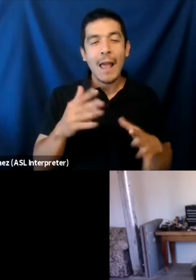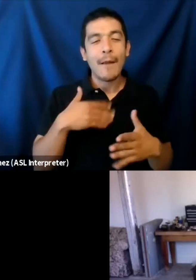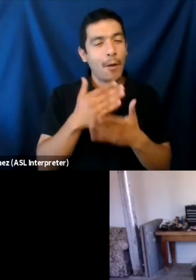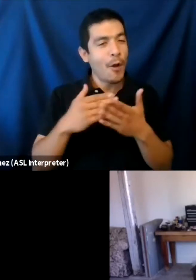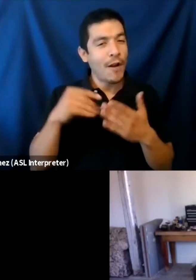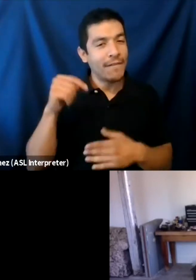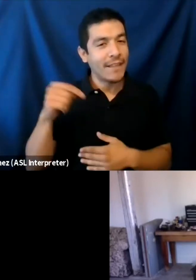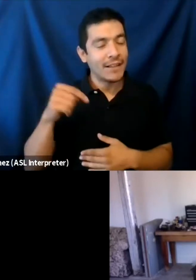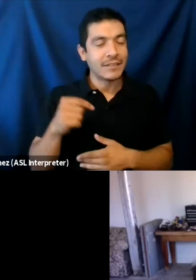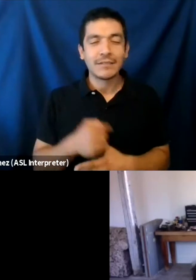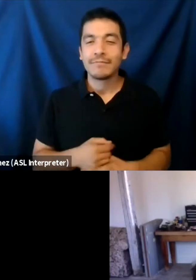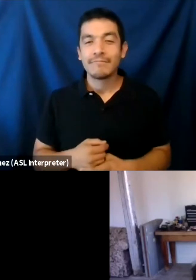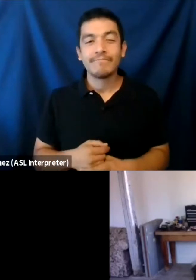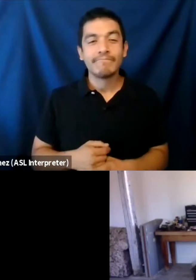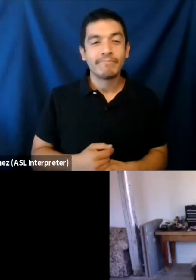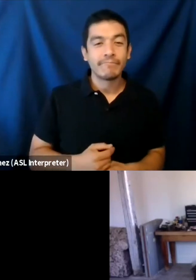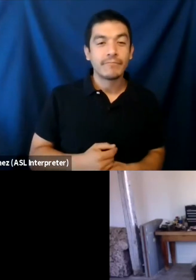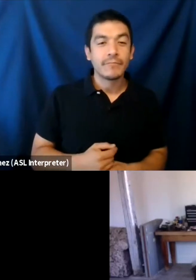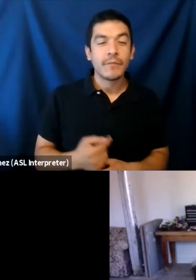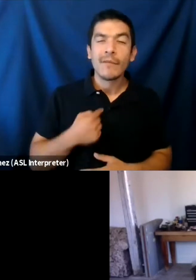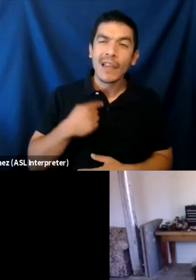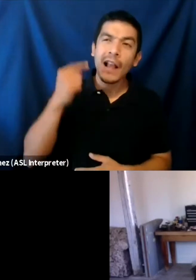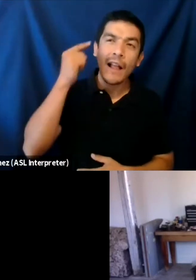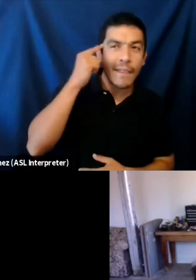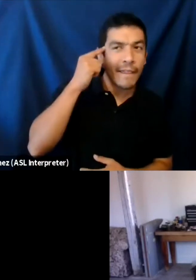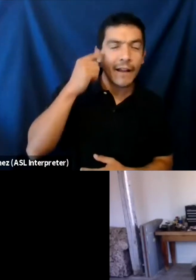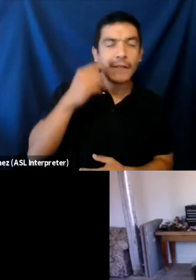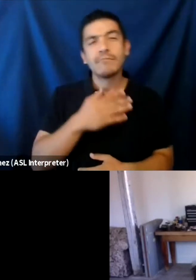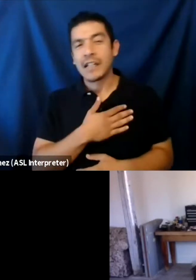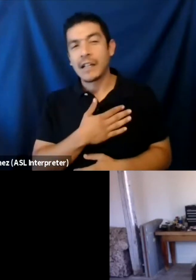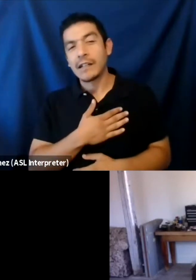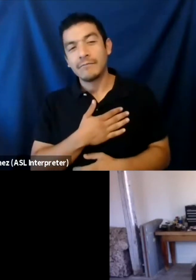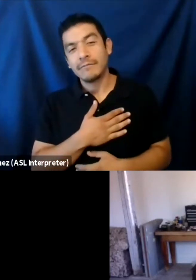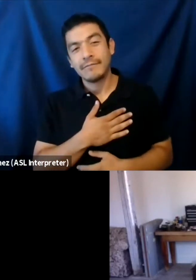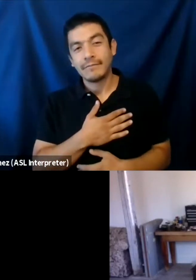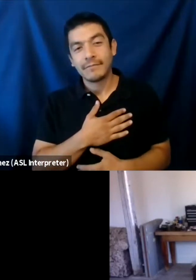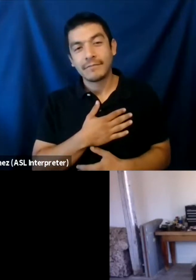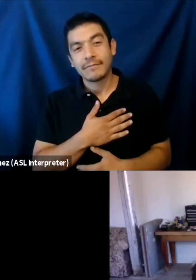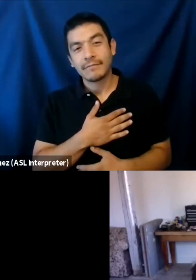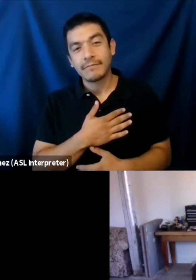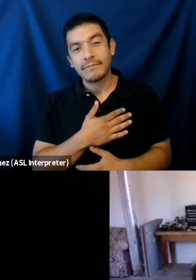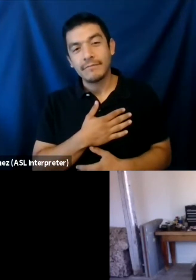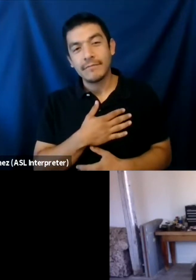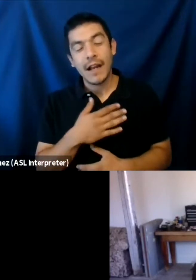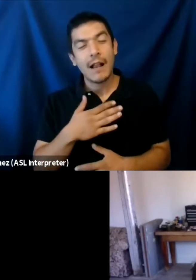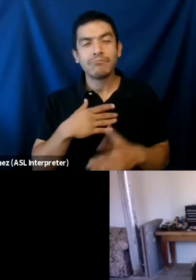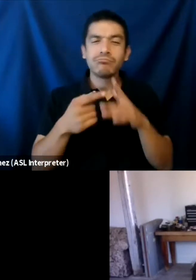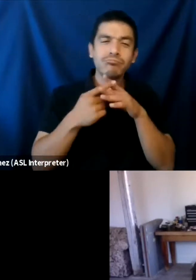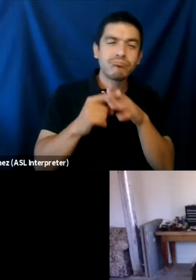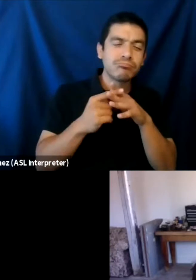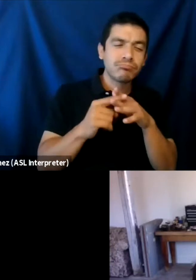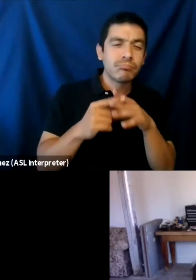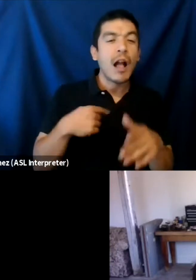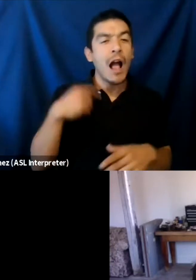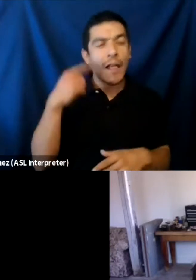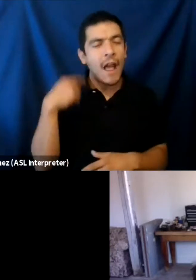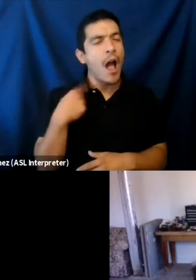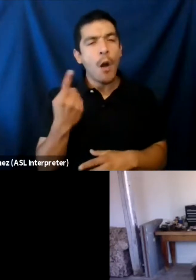I think my origin, I think I always really wanted to be a writer